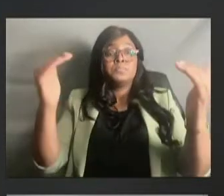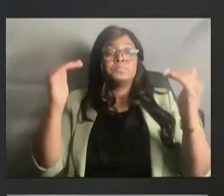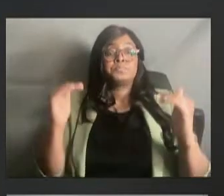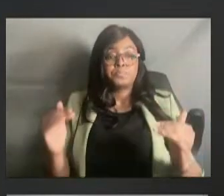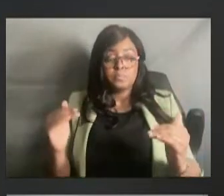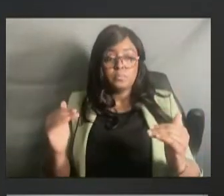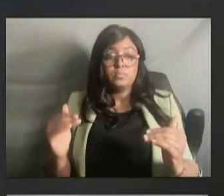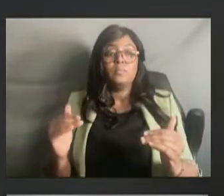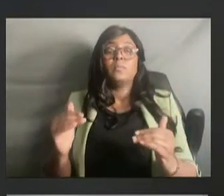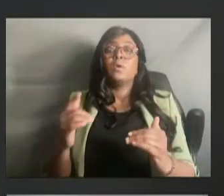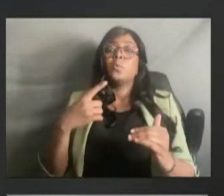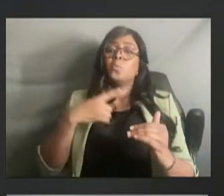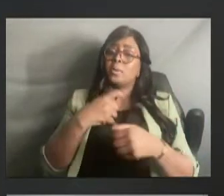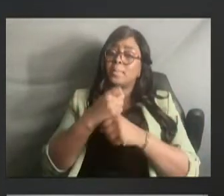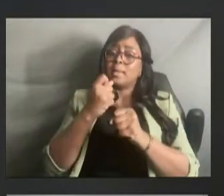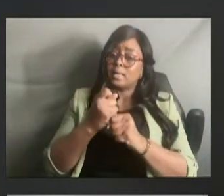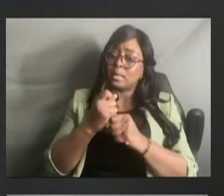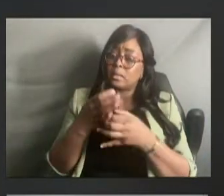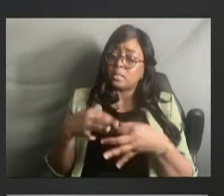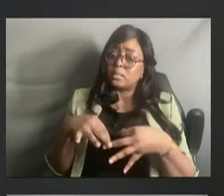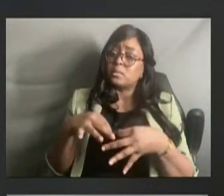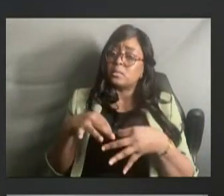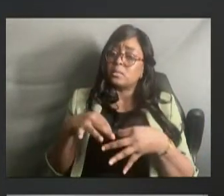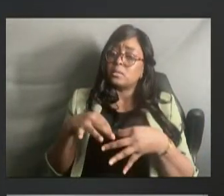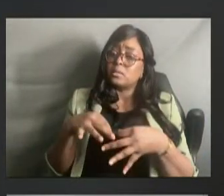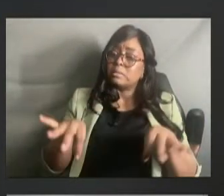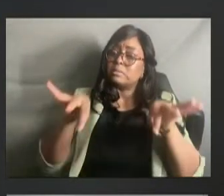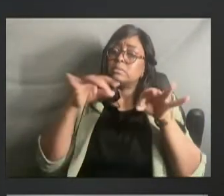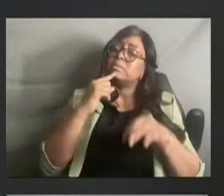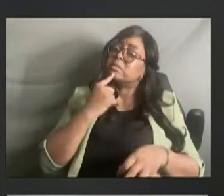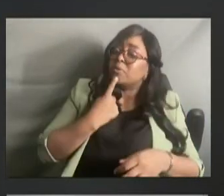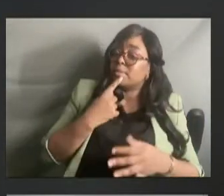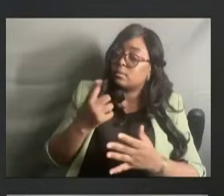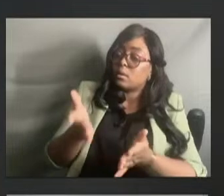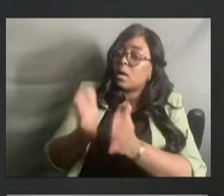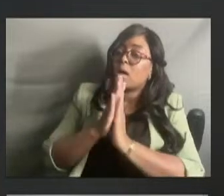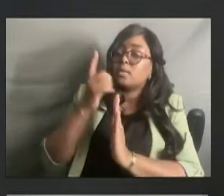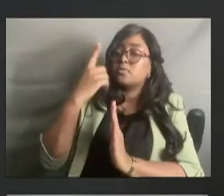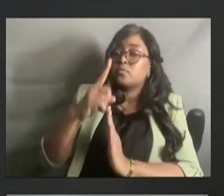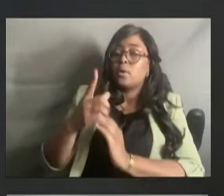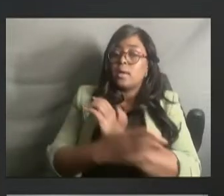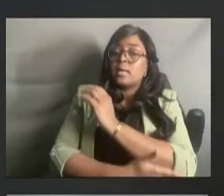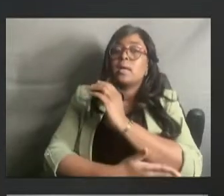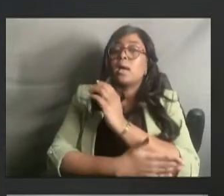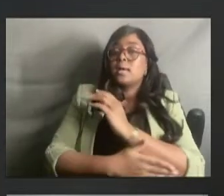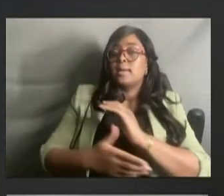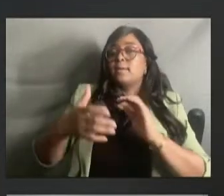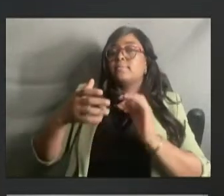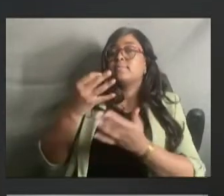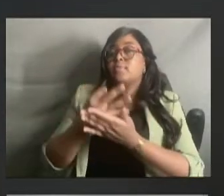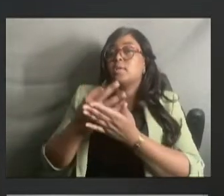tonight. Next slide please. Here's the bleak part. We're